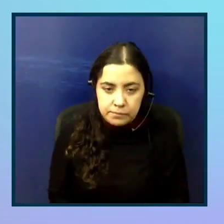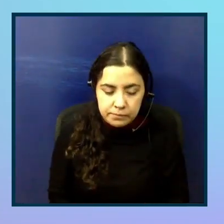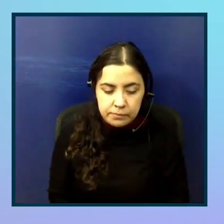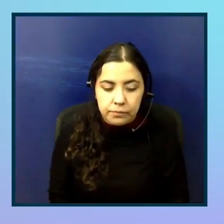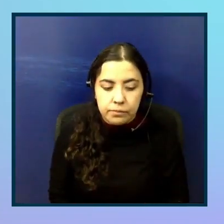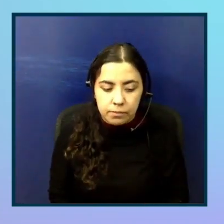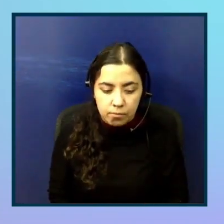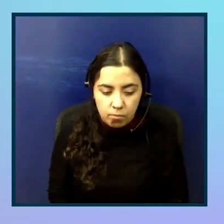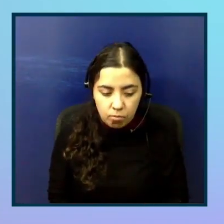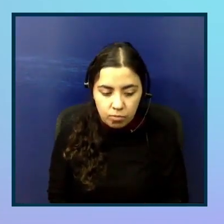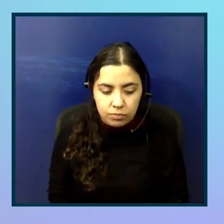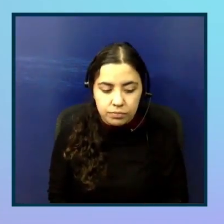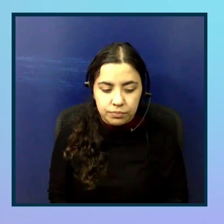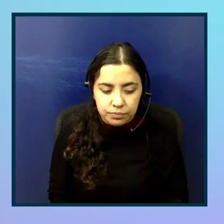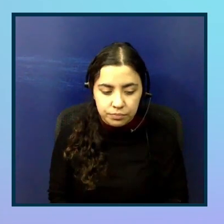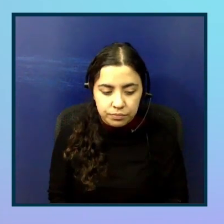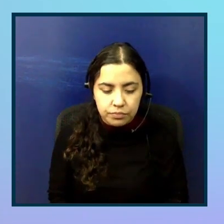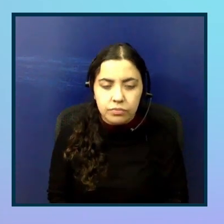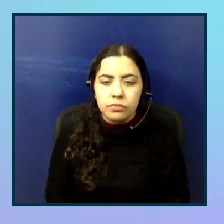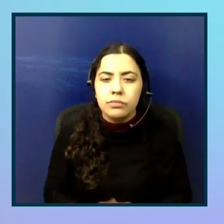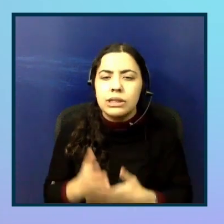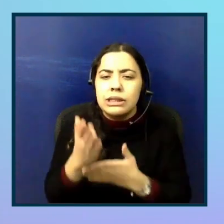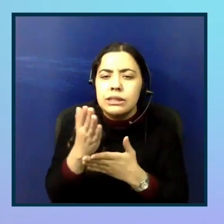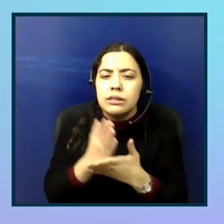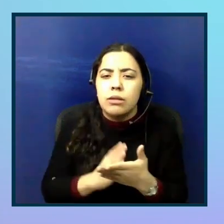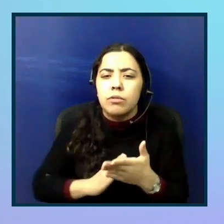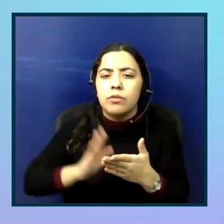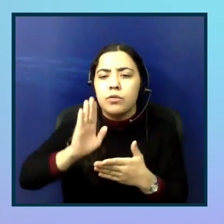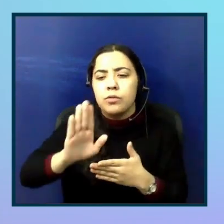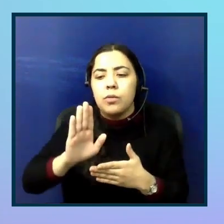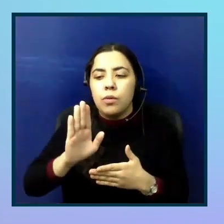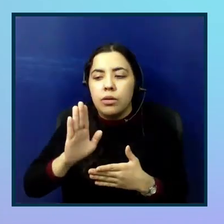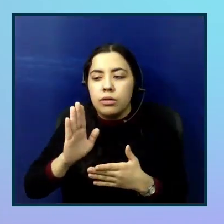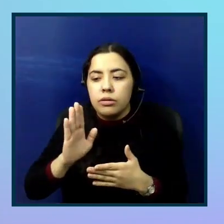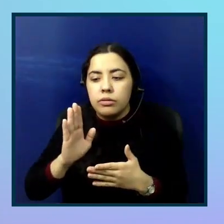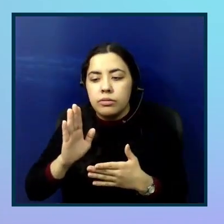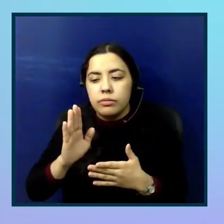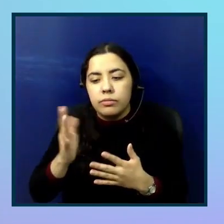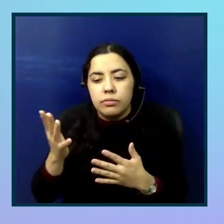of these segments overlap, i.e people with multiple conditions.